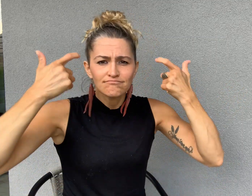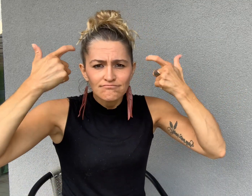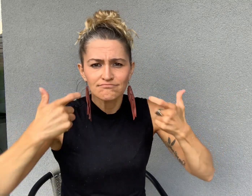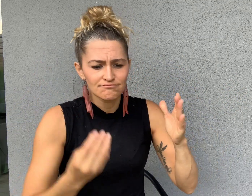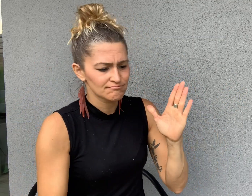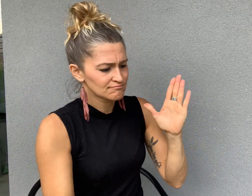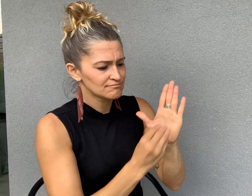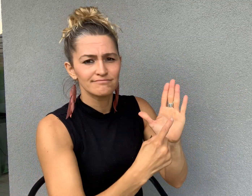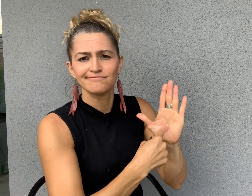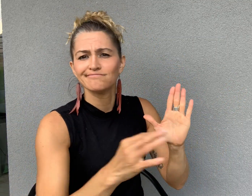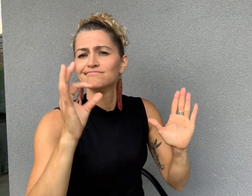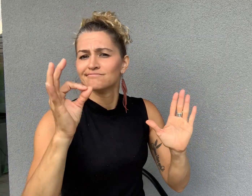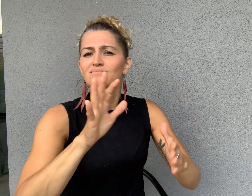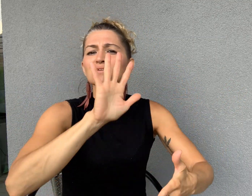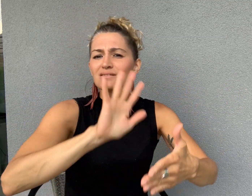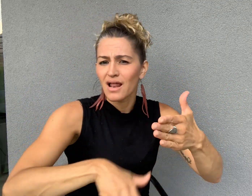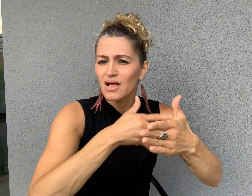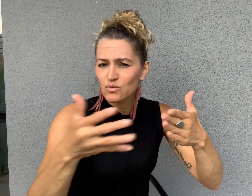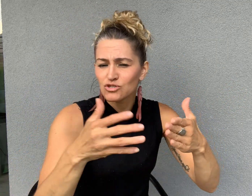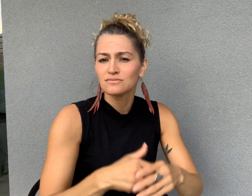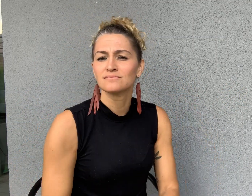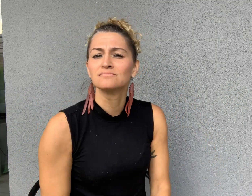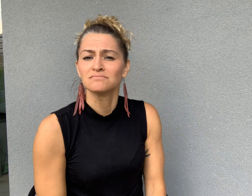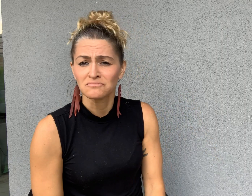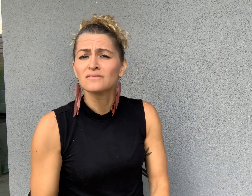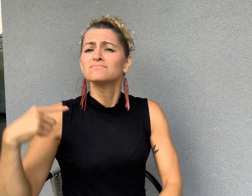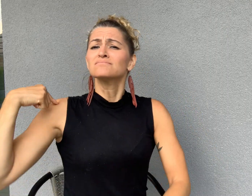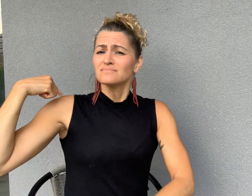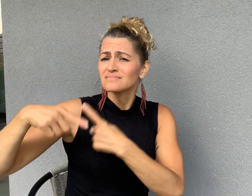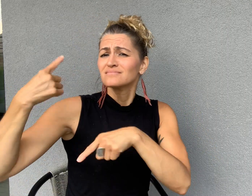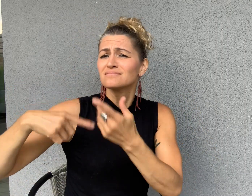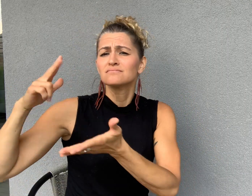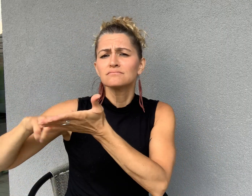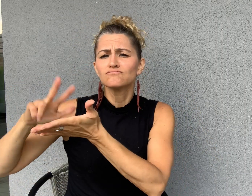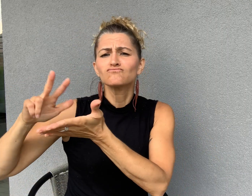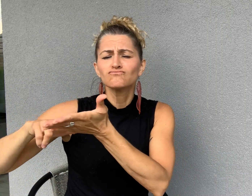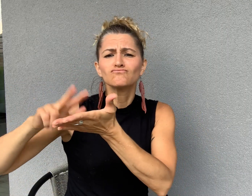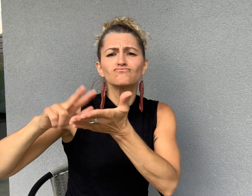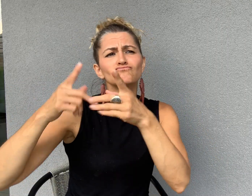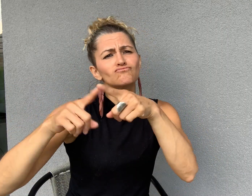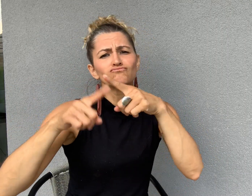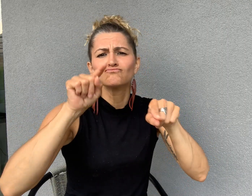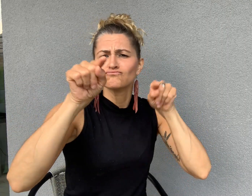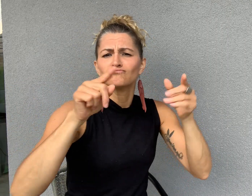of sign language. In 2016, Malta became